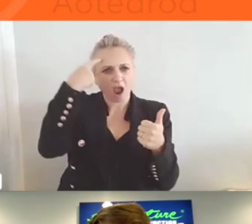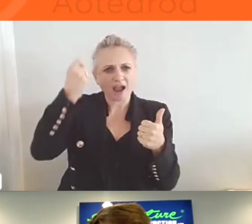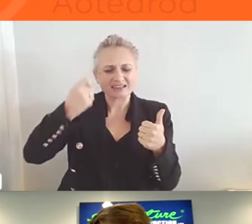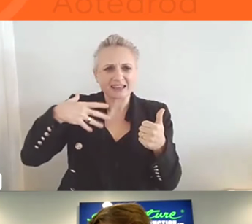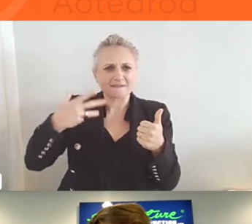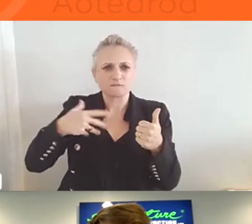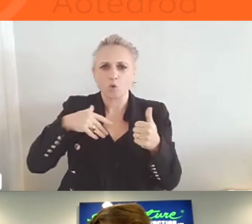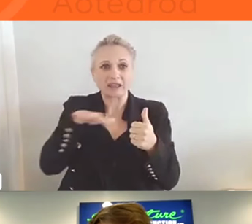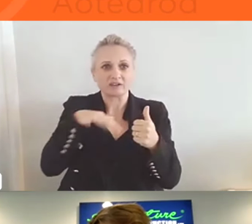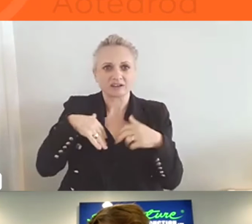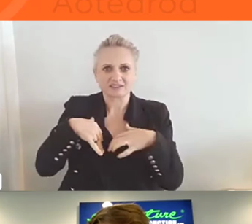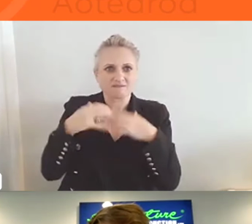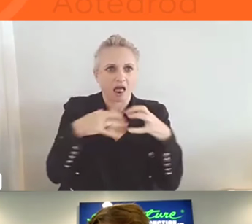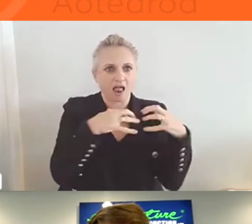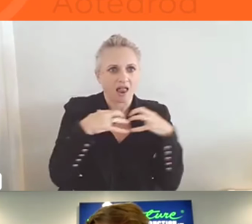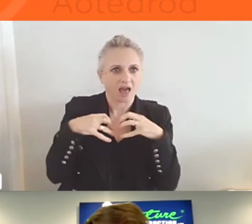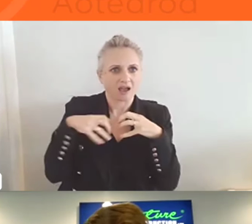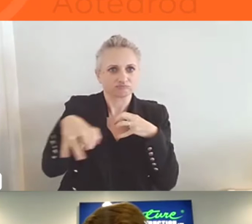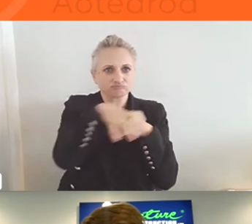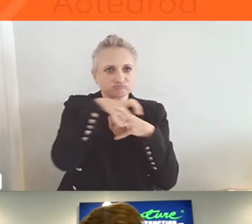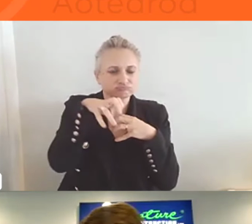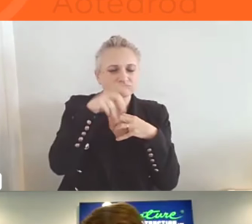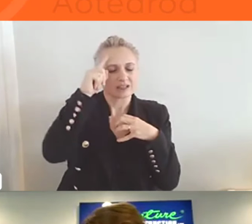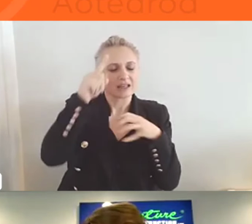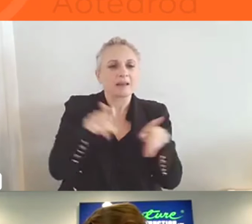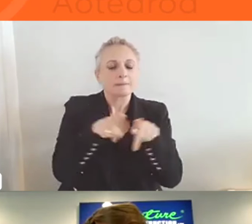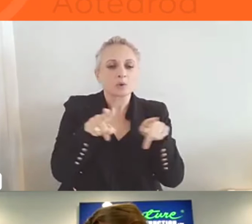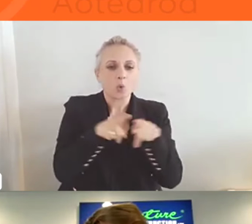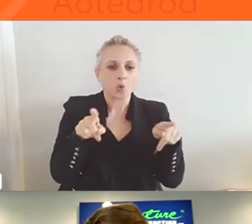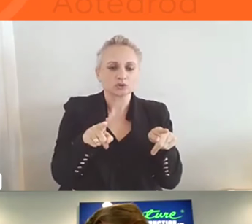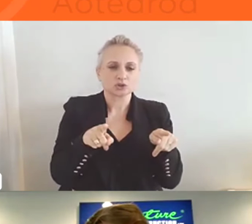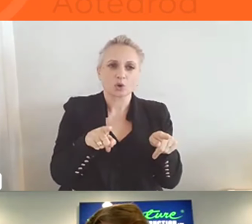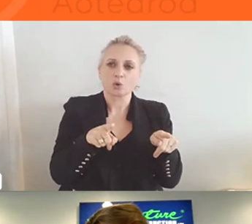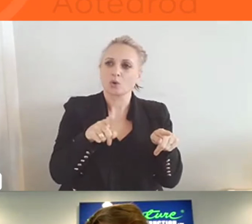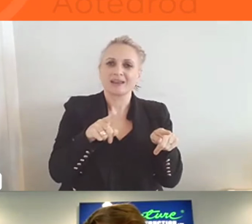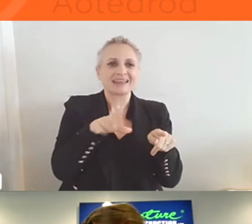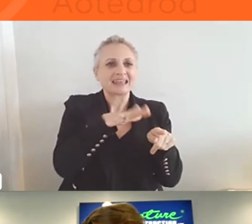other areas where there's well-distributed detached homes and that. What an